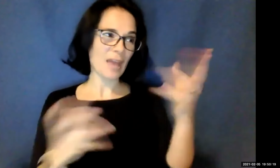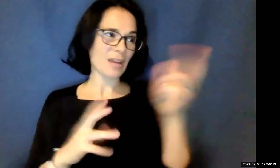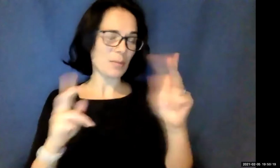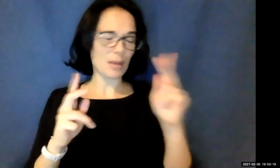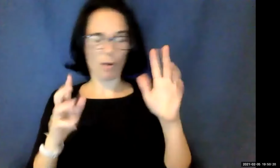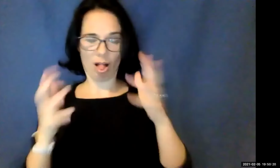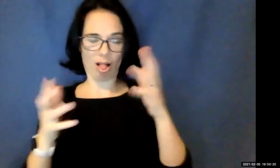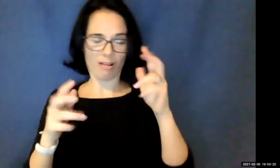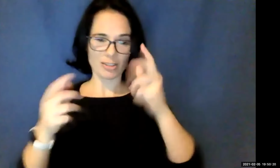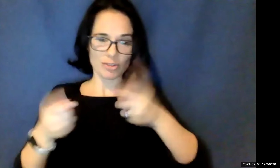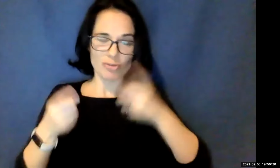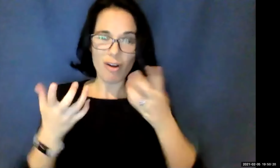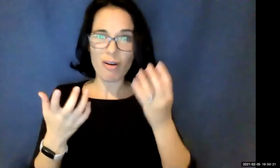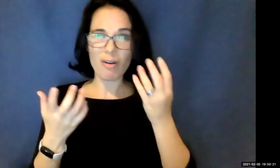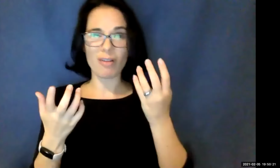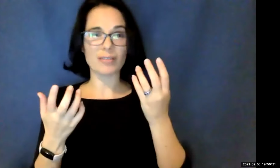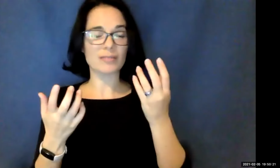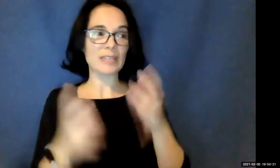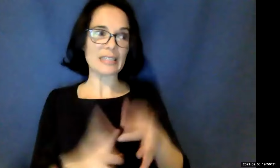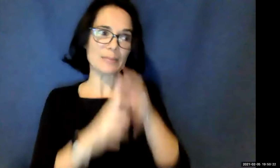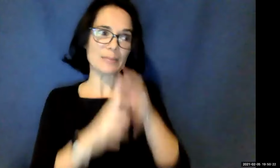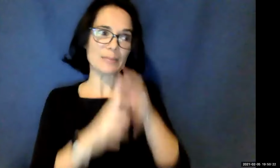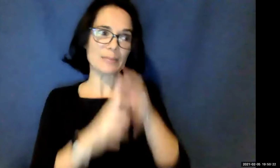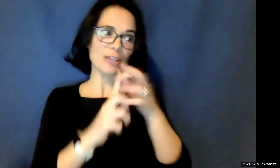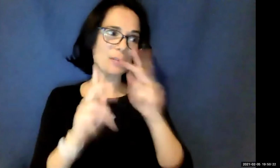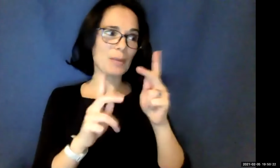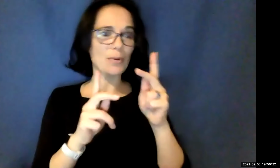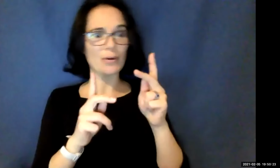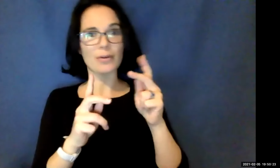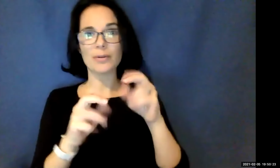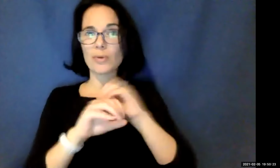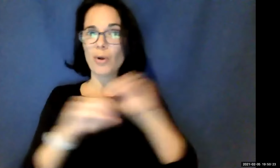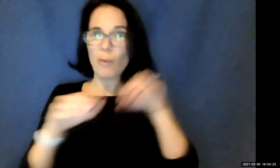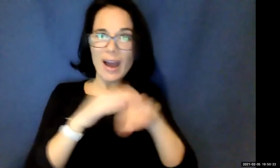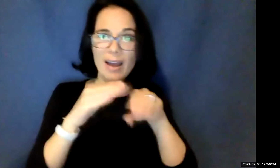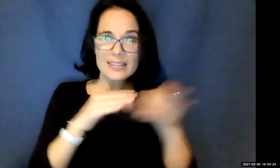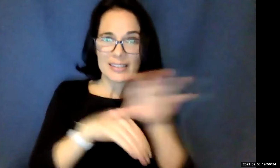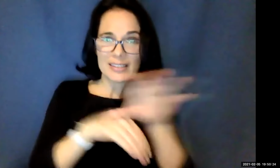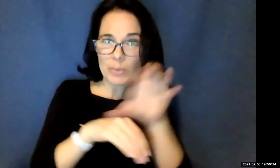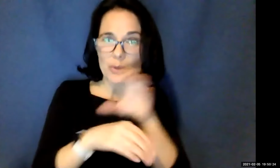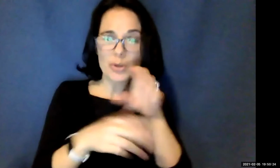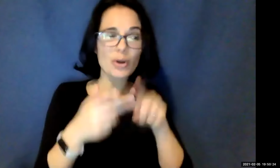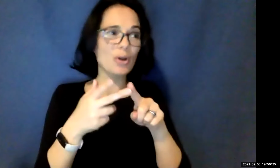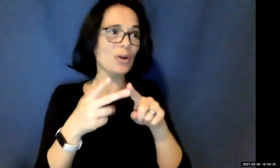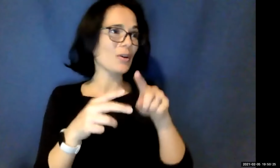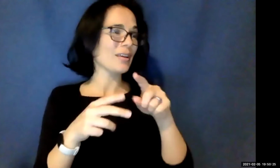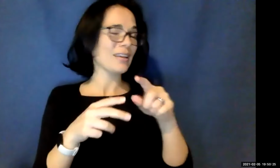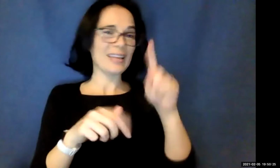speak English, who do not have computers, etc. 2-1-1 San Diego, you can call them if